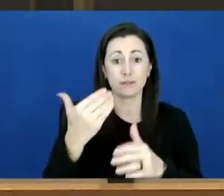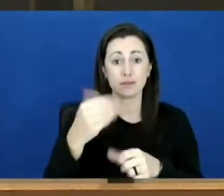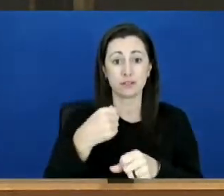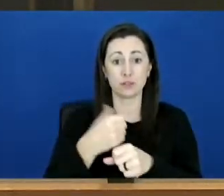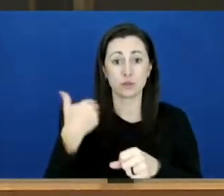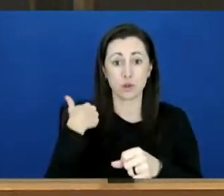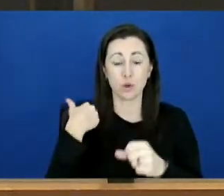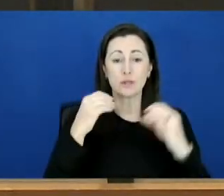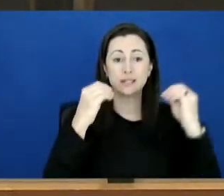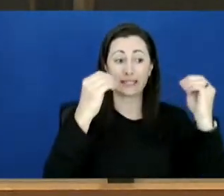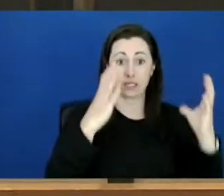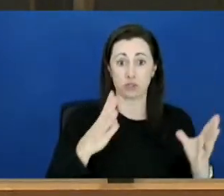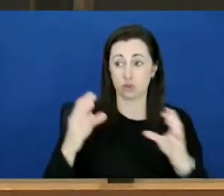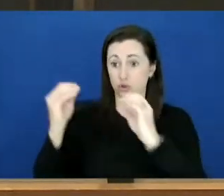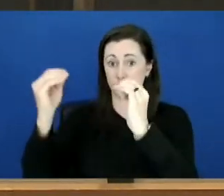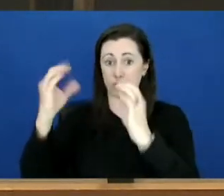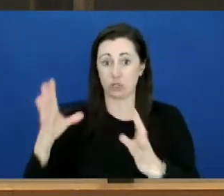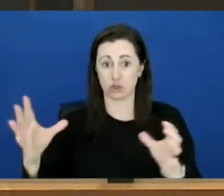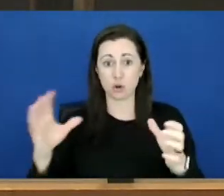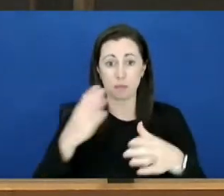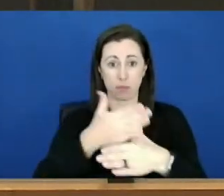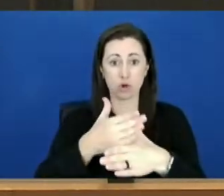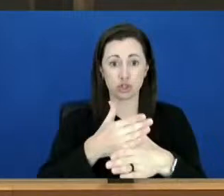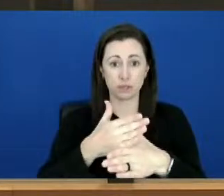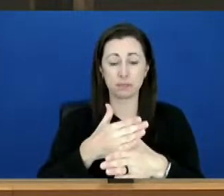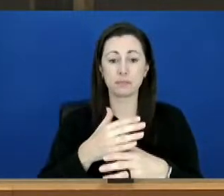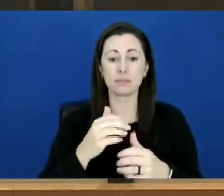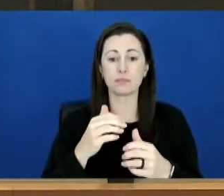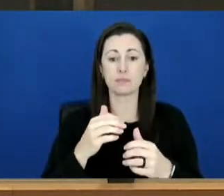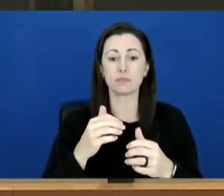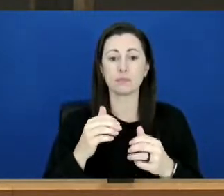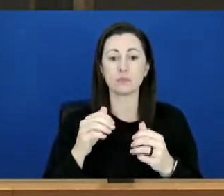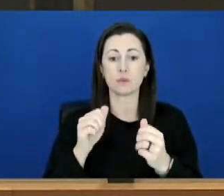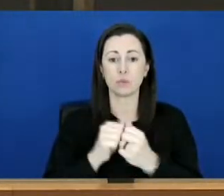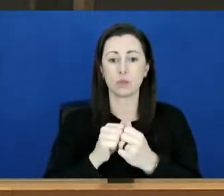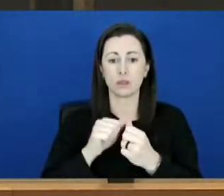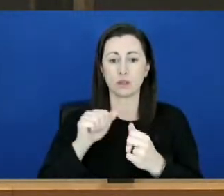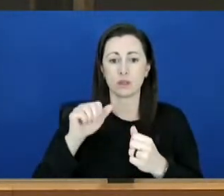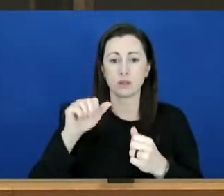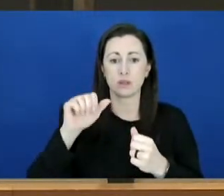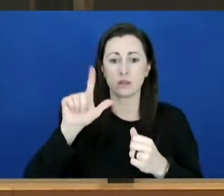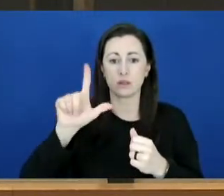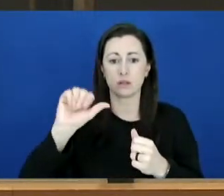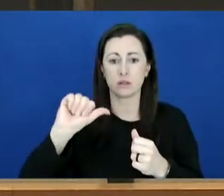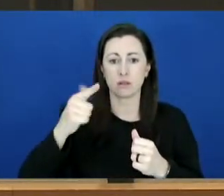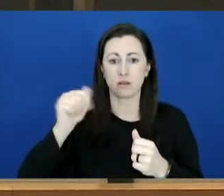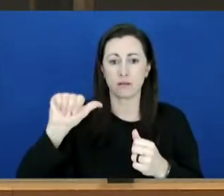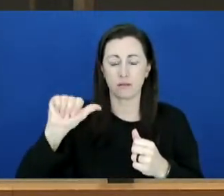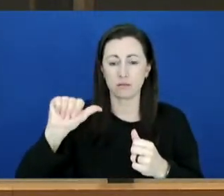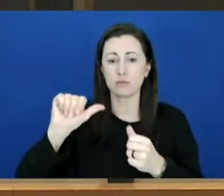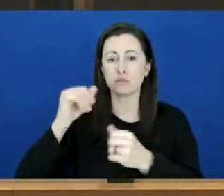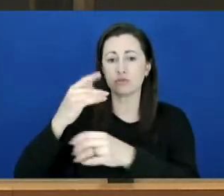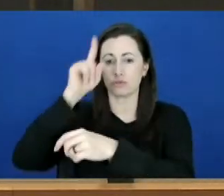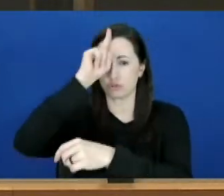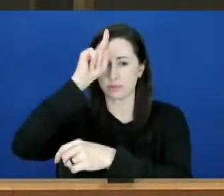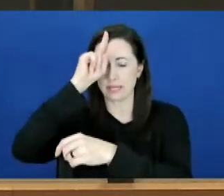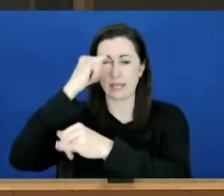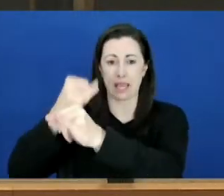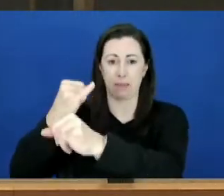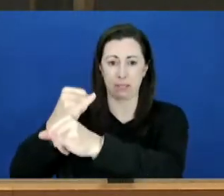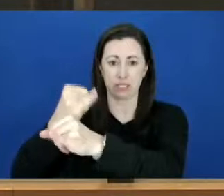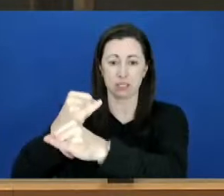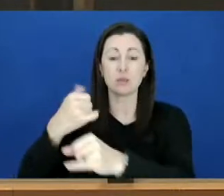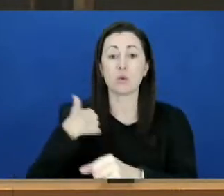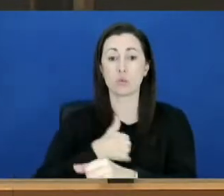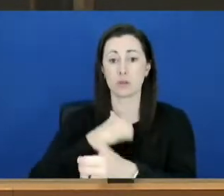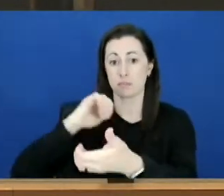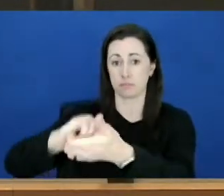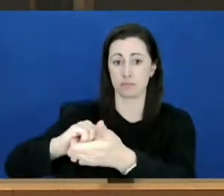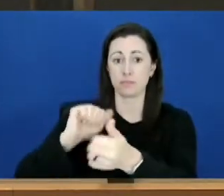THAT STARTED 15 YEARS AS A